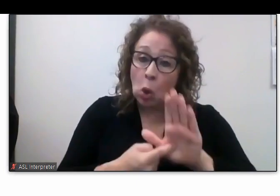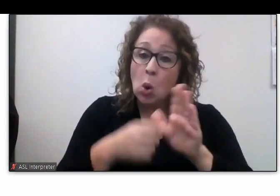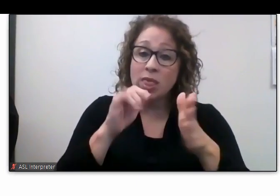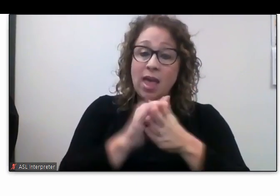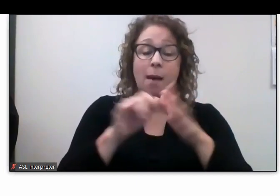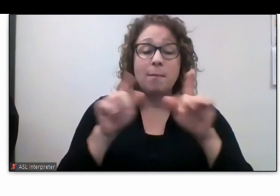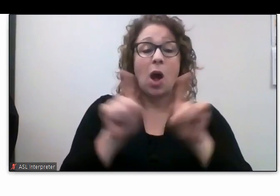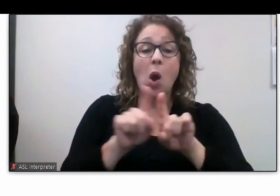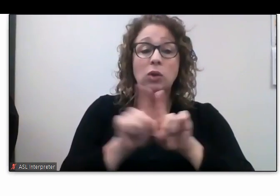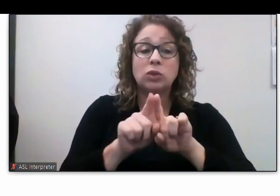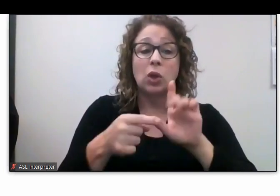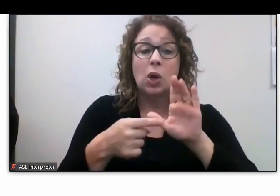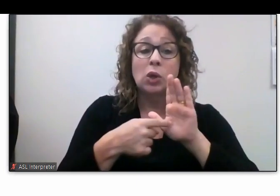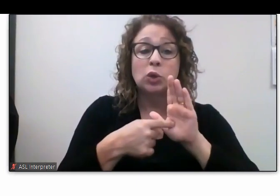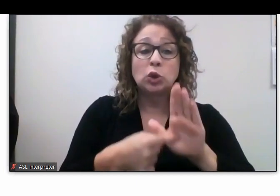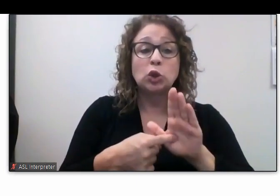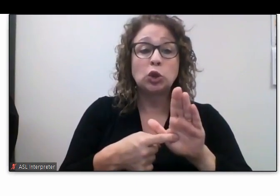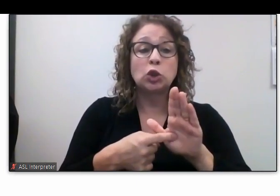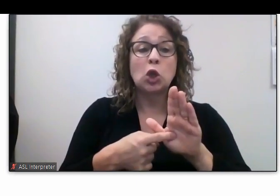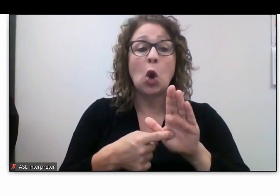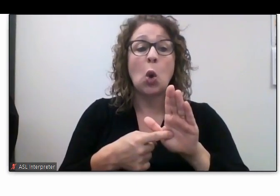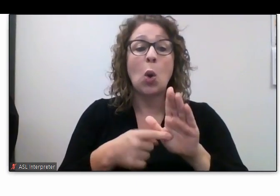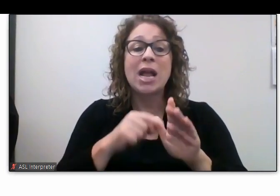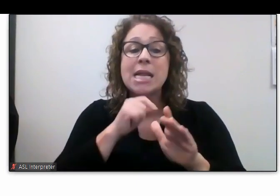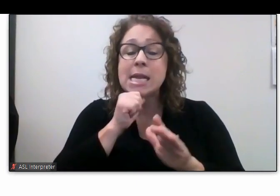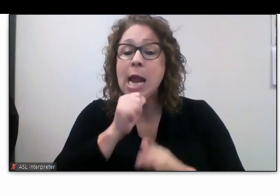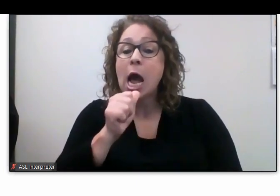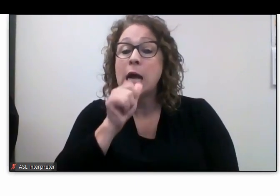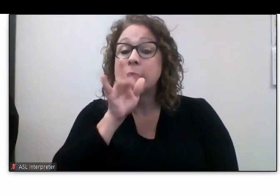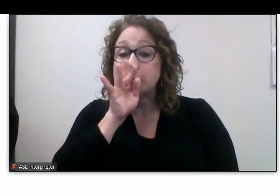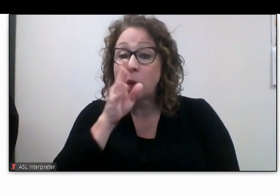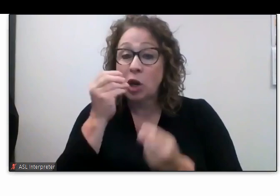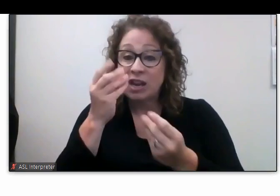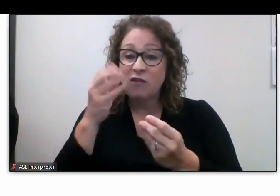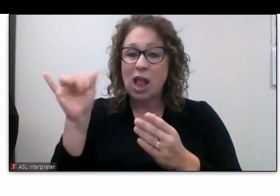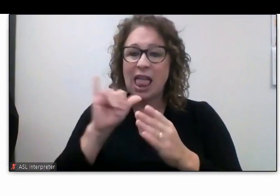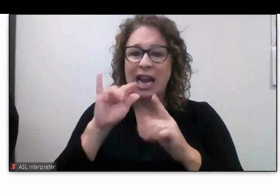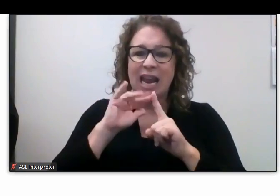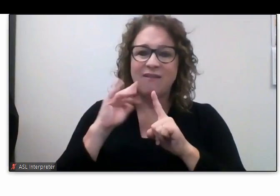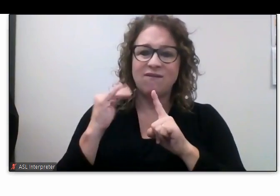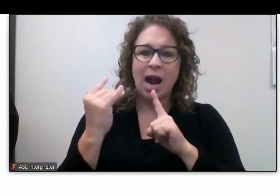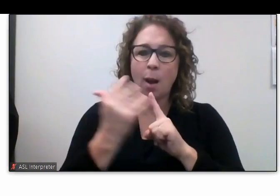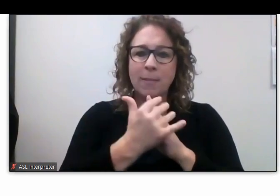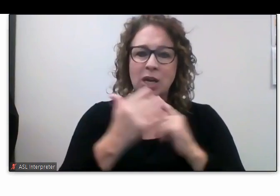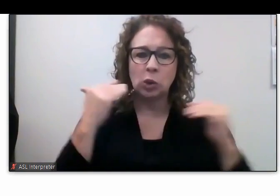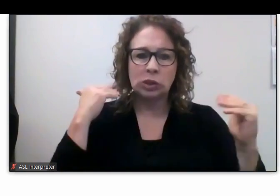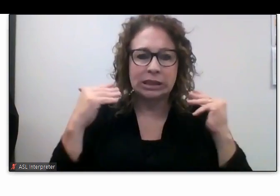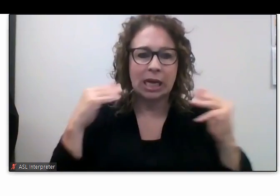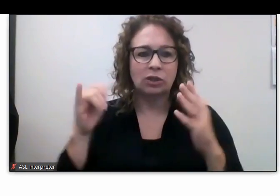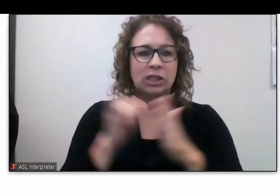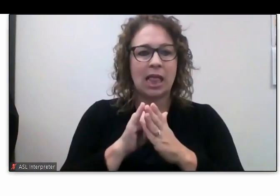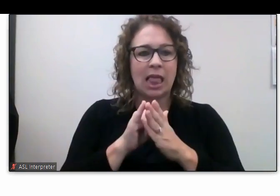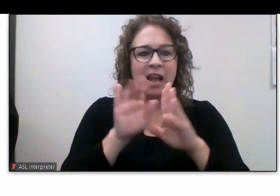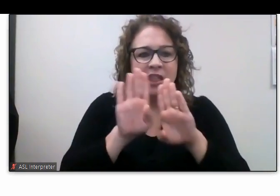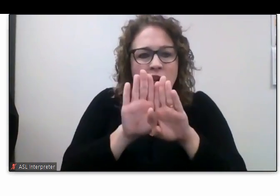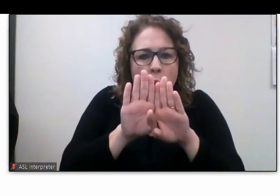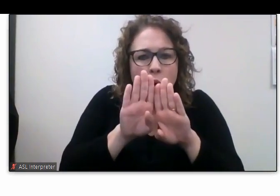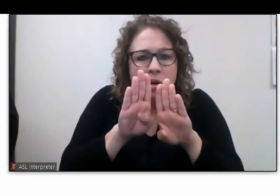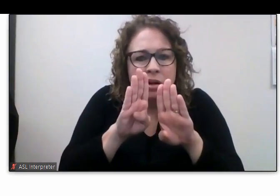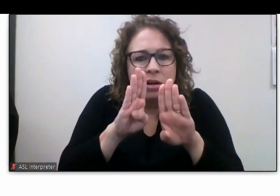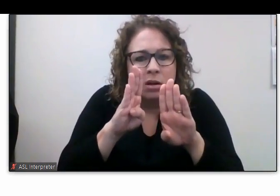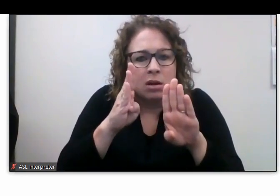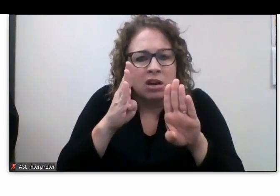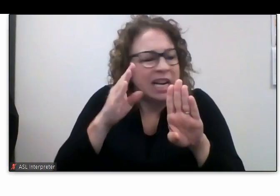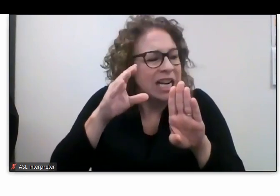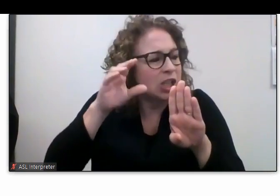reflect non-spoken information such as environmental sounds, like door creaking, music or silence.